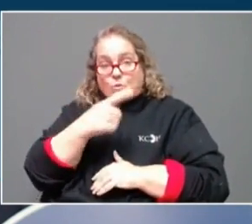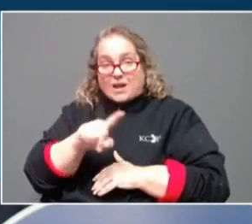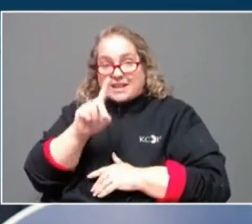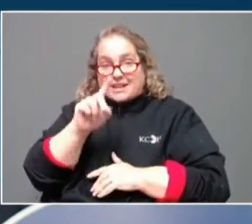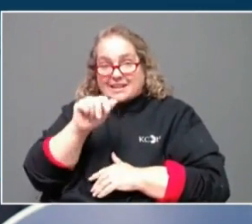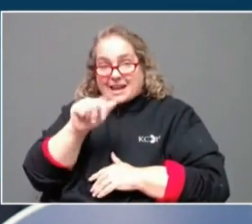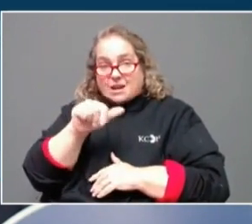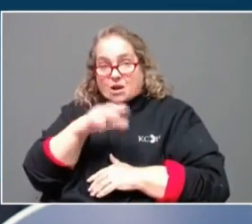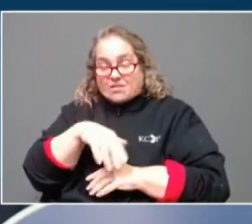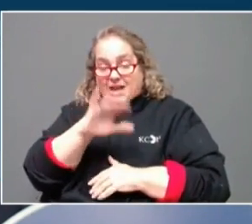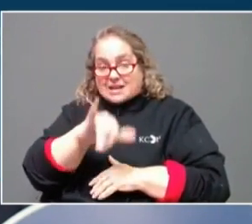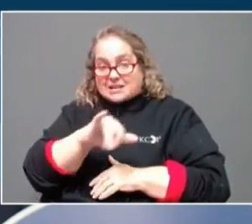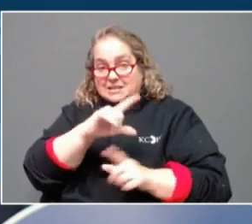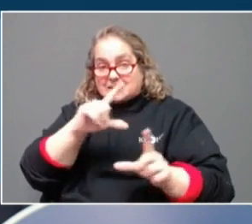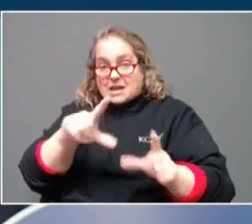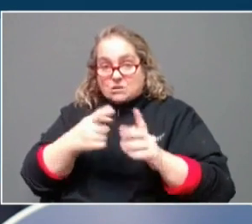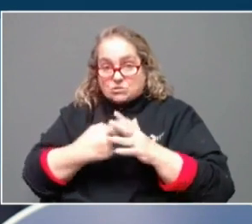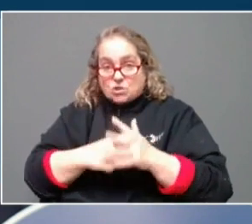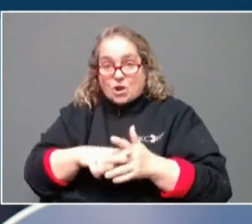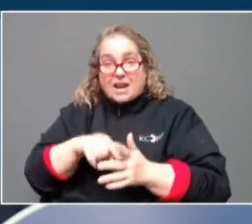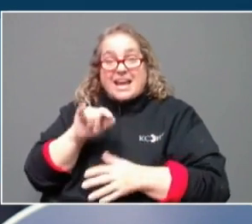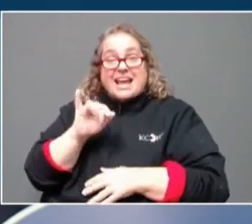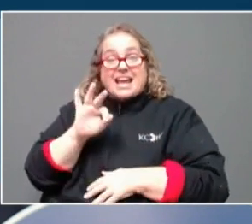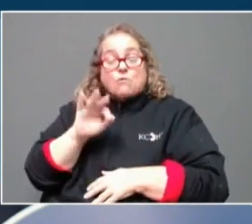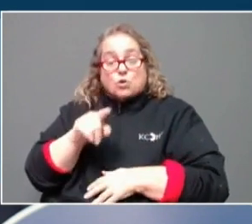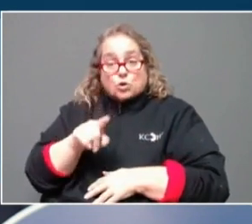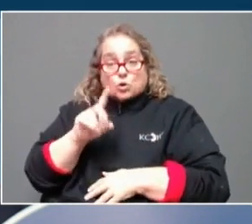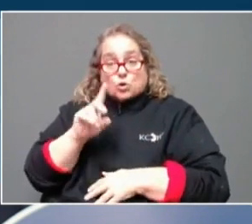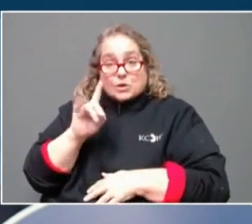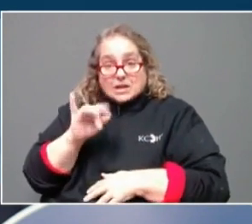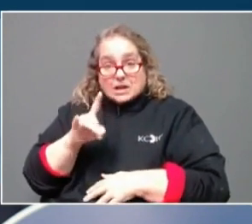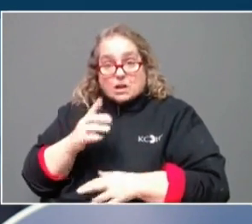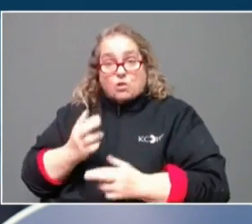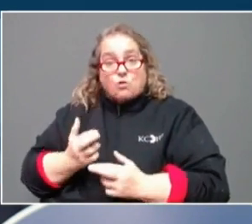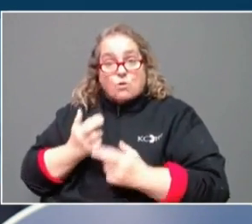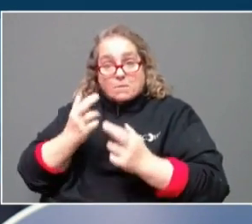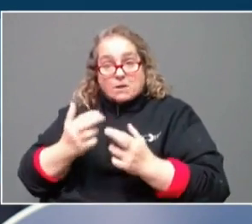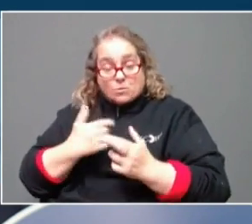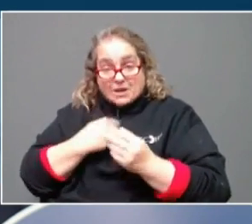to show if you did the recommendations we've given you if you got vaccinated